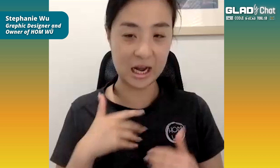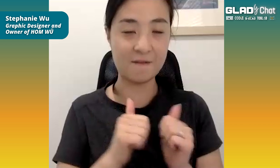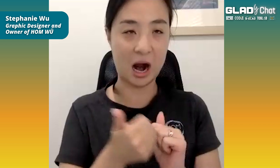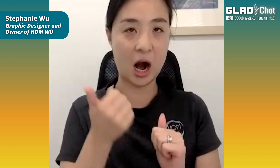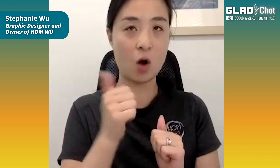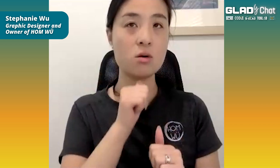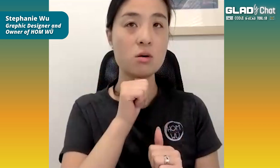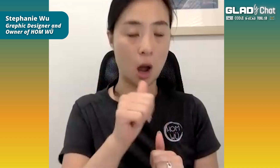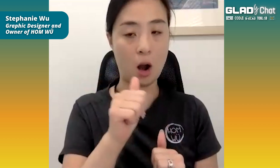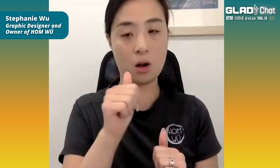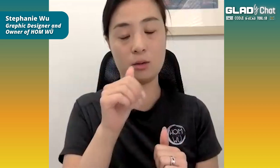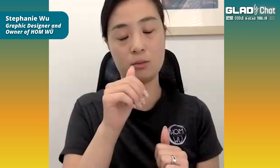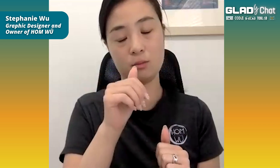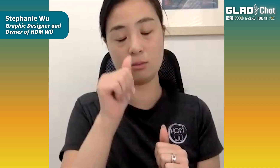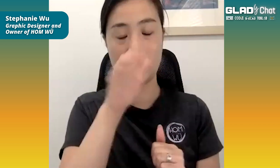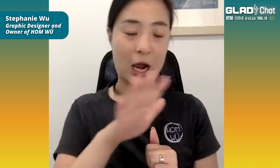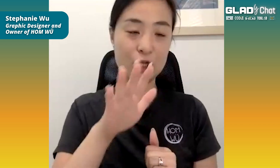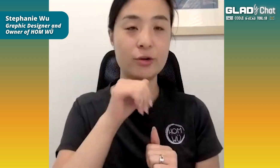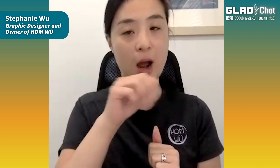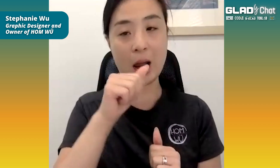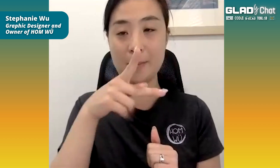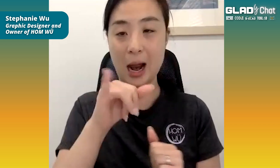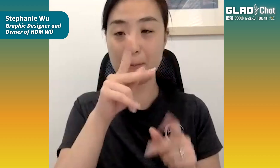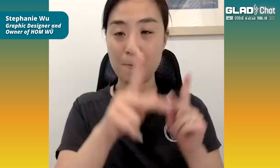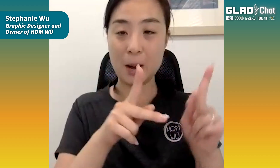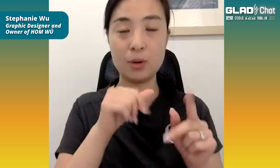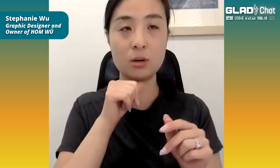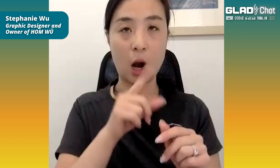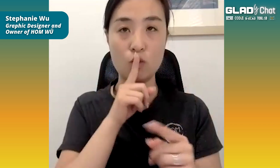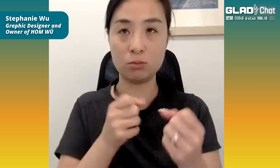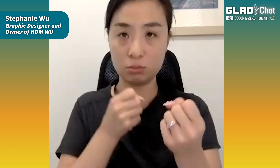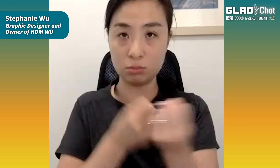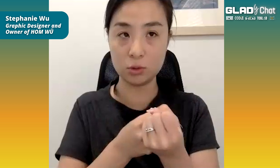about how non-AAPI people don’t really show support